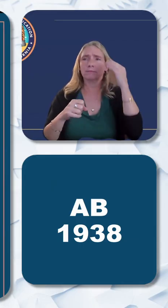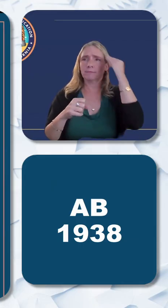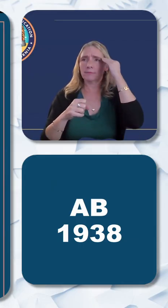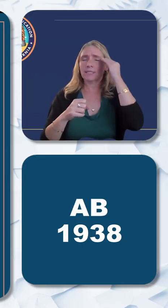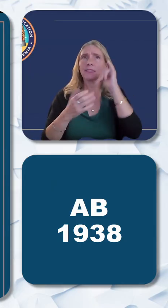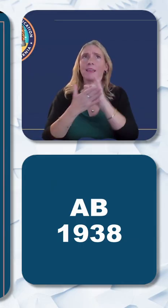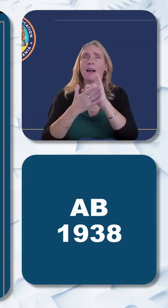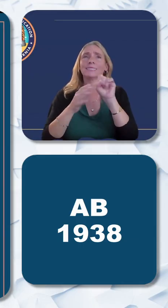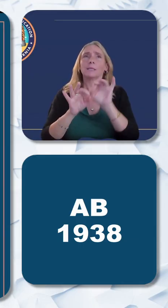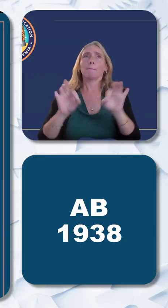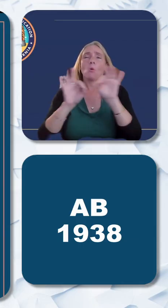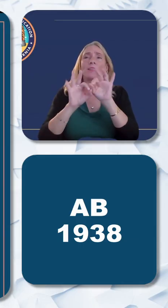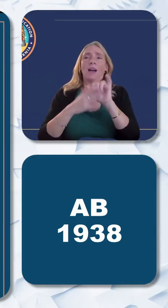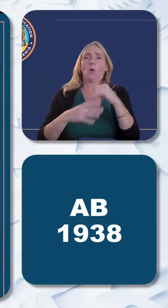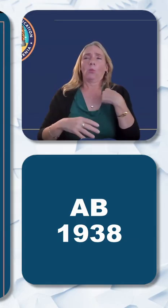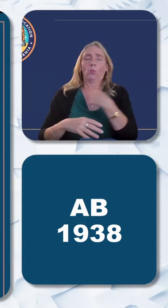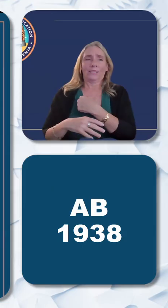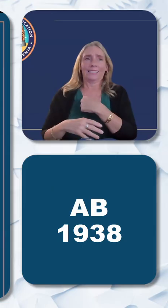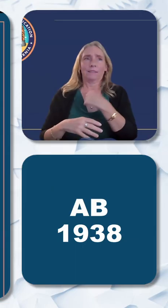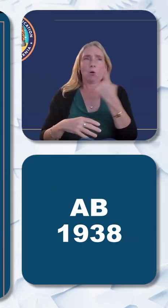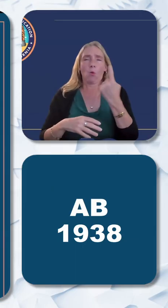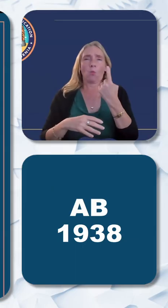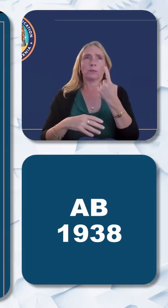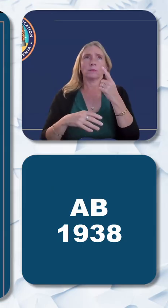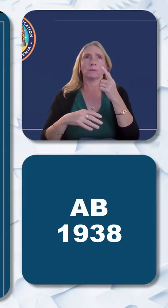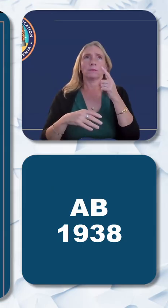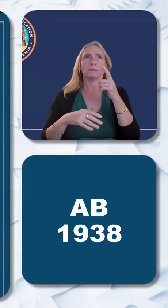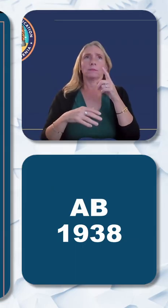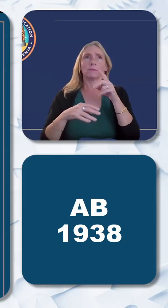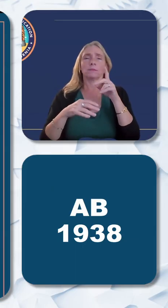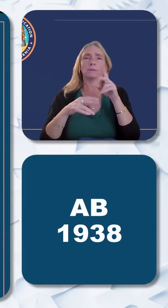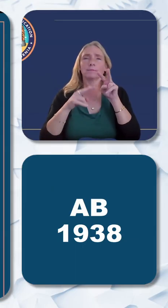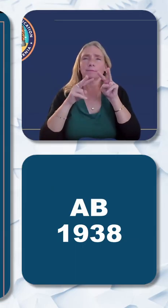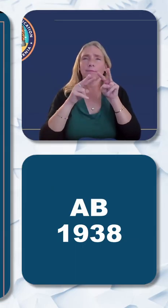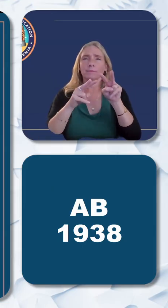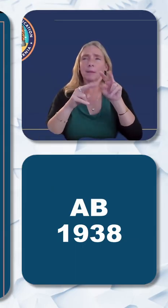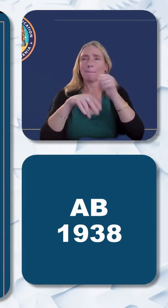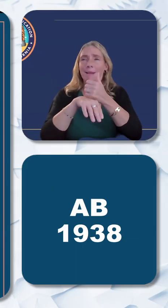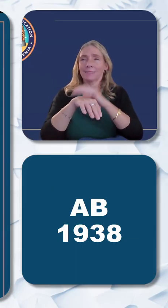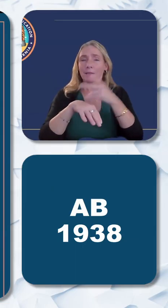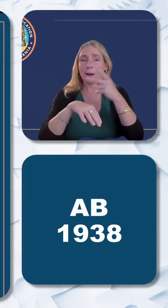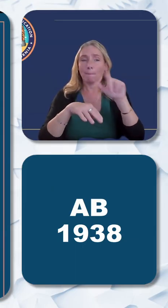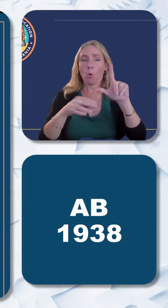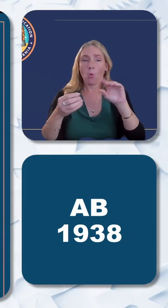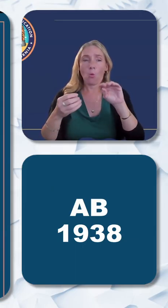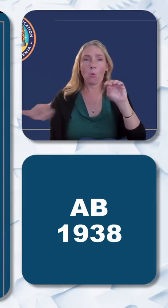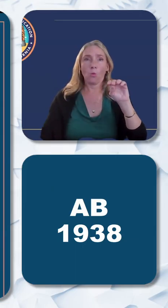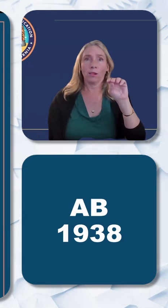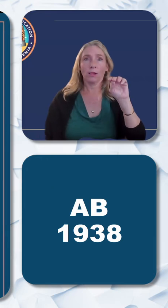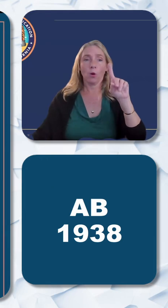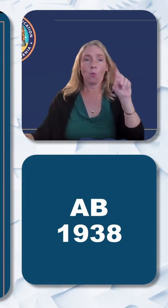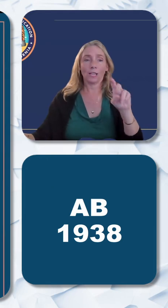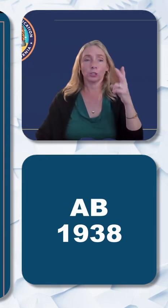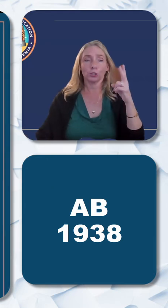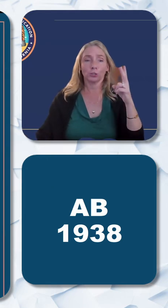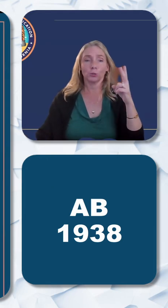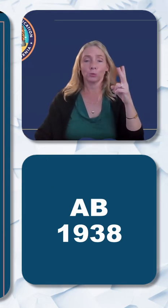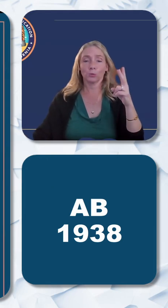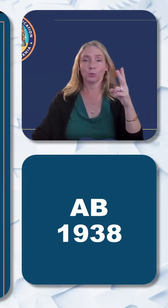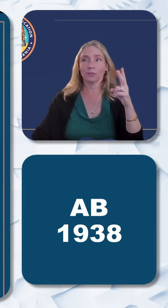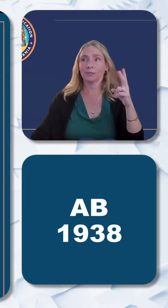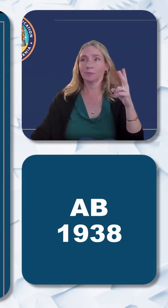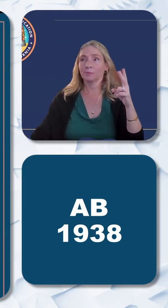And I also want to make sure that you are aware, it's so essential that we always